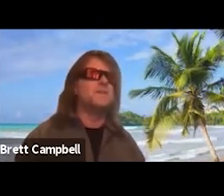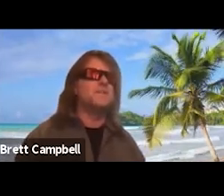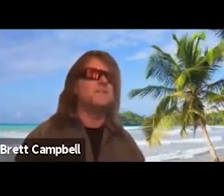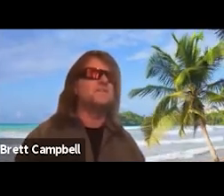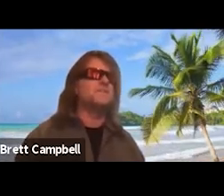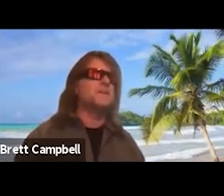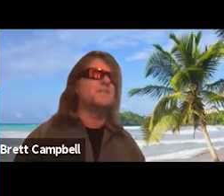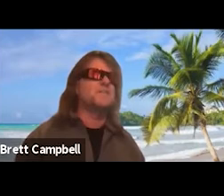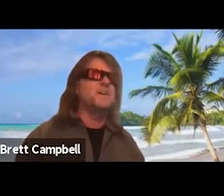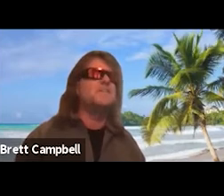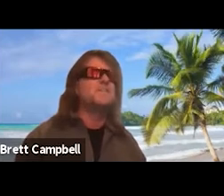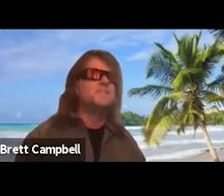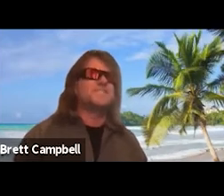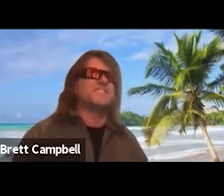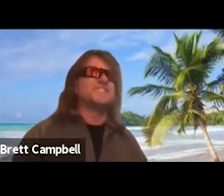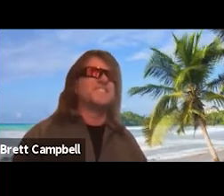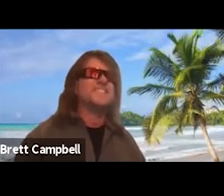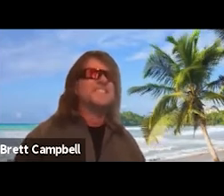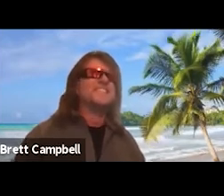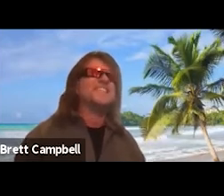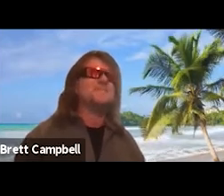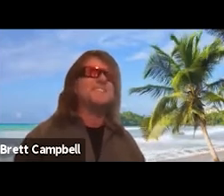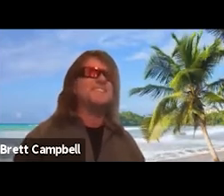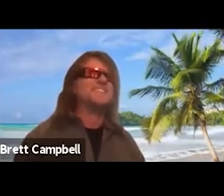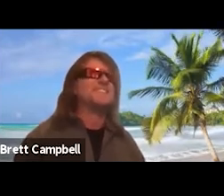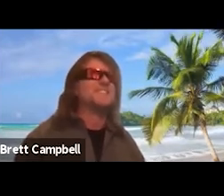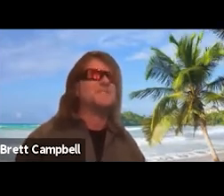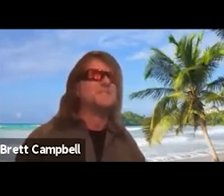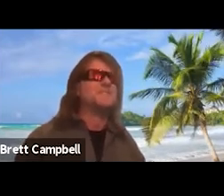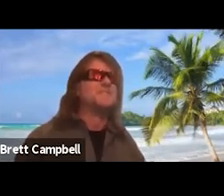everything else is okay after that." That's me.